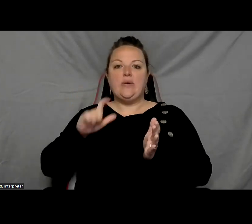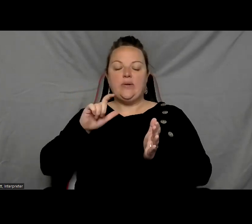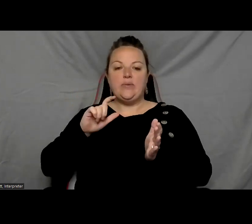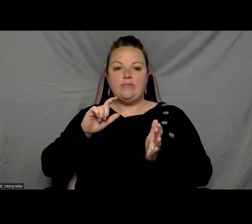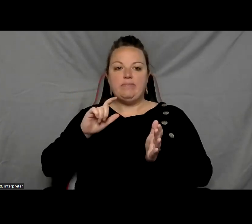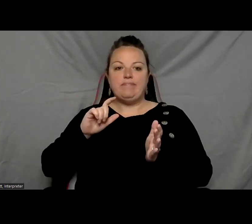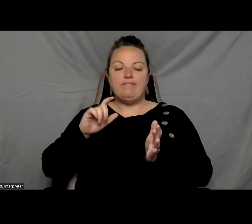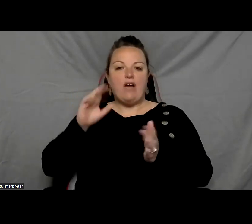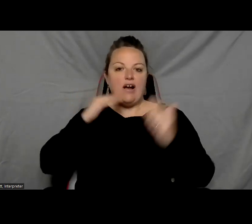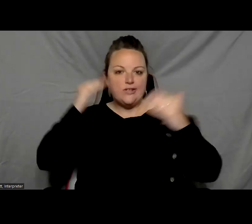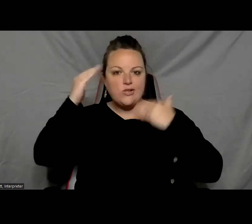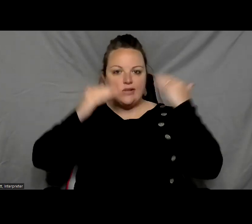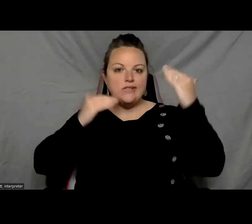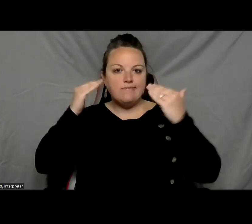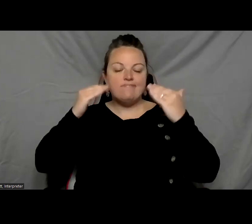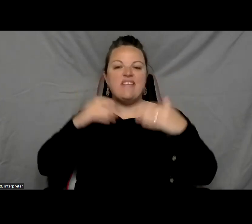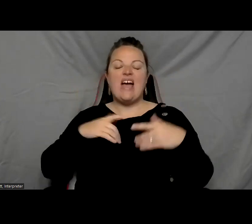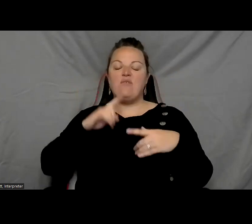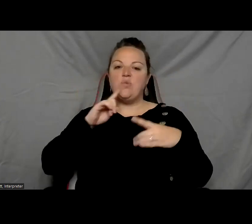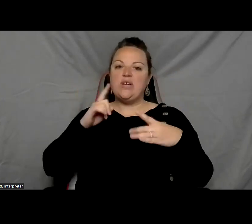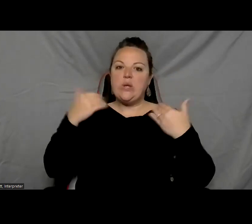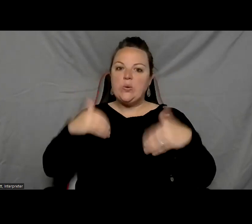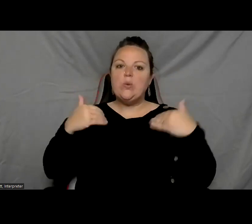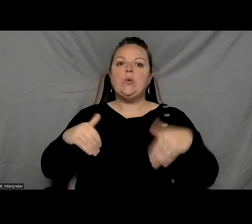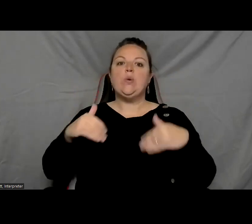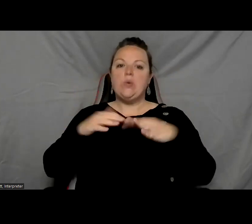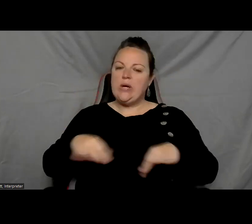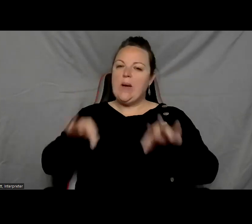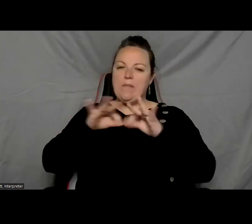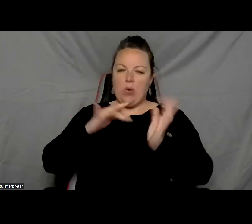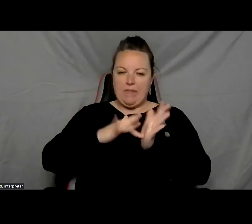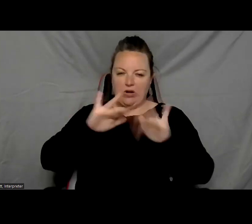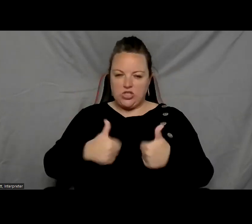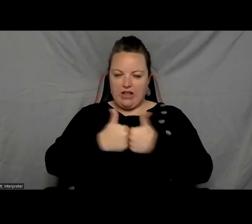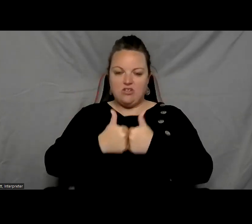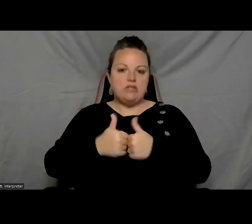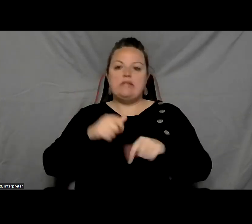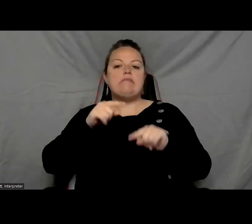our residents face significant medical challenges. And cannot be cared for. By even the most